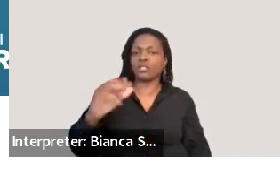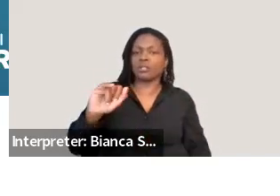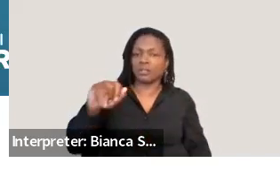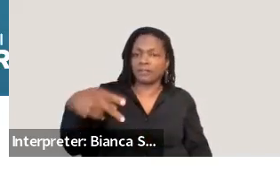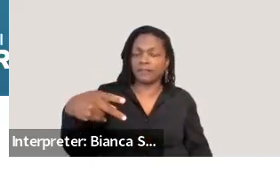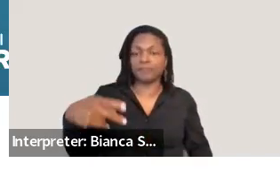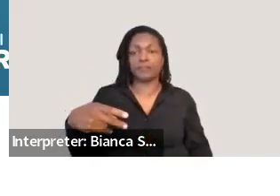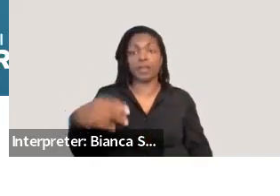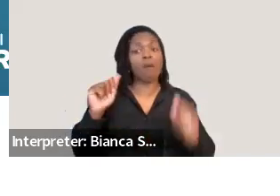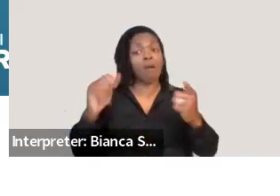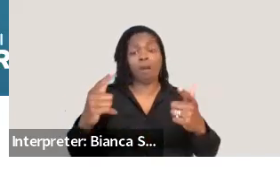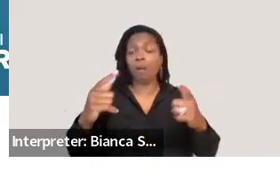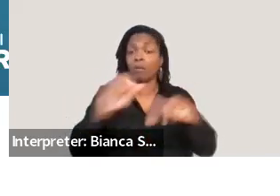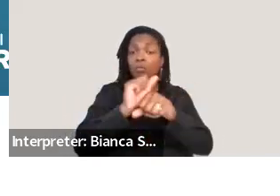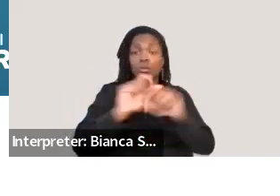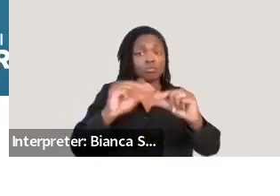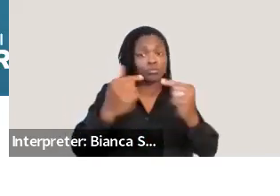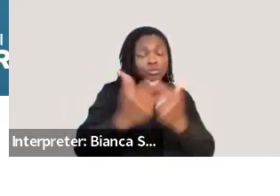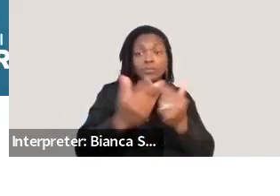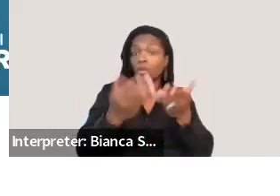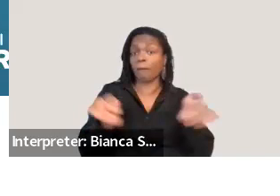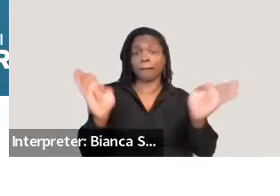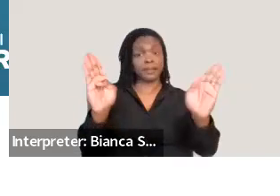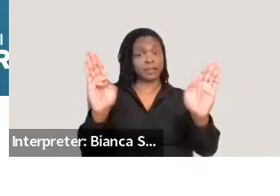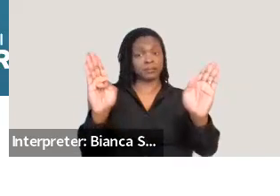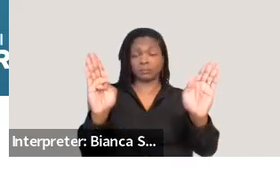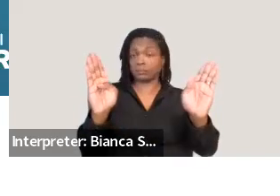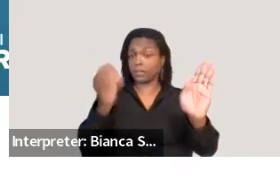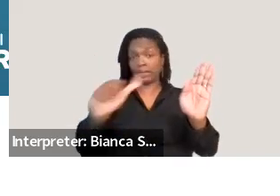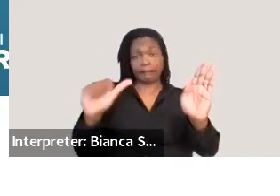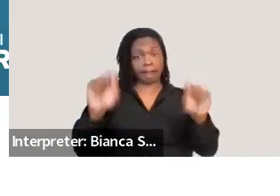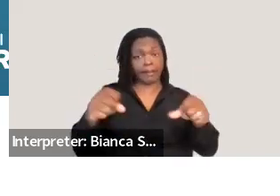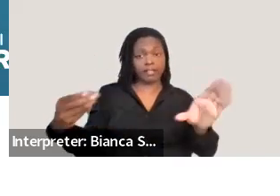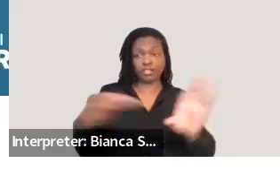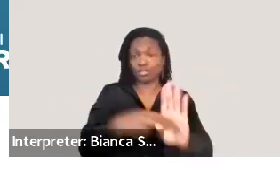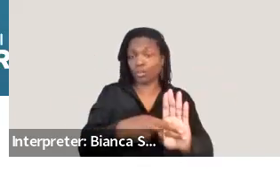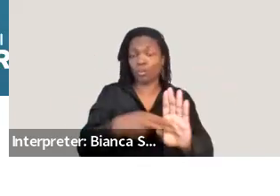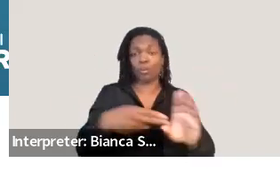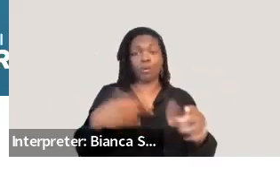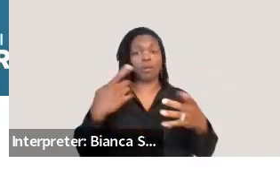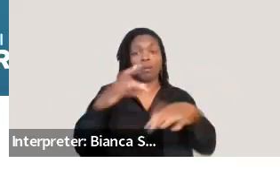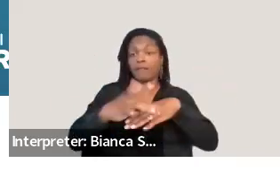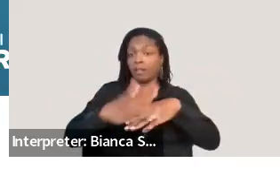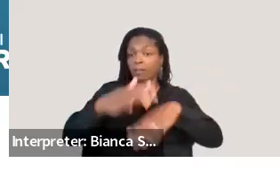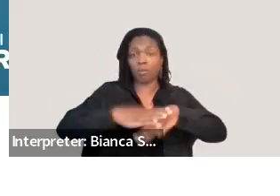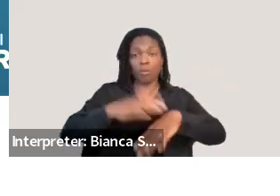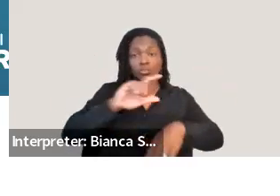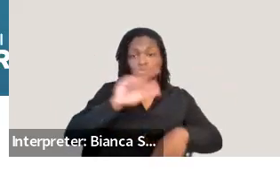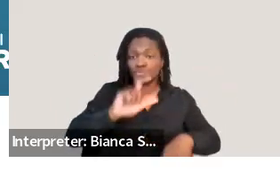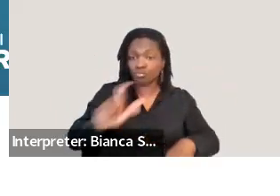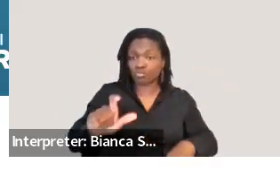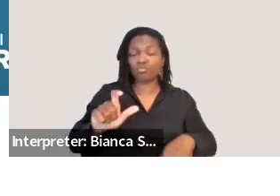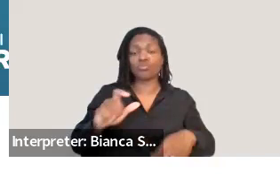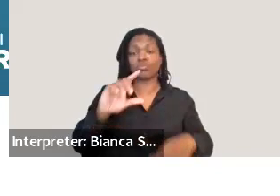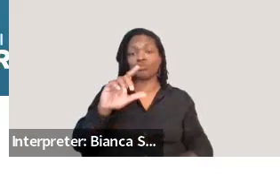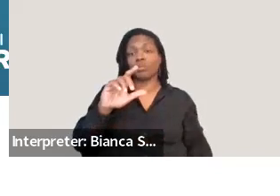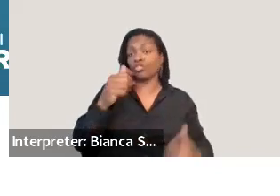They're all conducted via Zoom. We try to make them as accessible to people as possible. The work groups have identified a community lead for each priority.